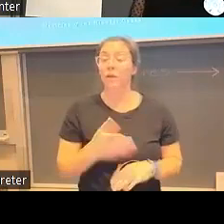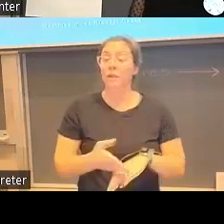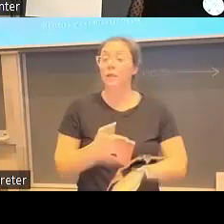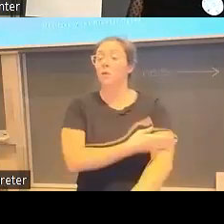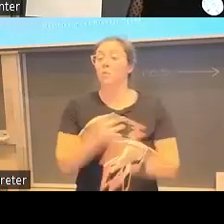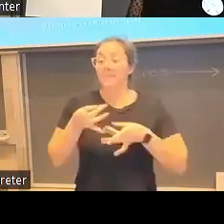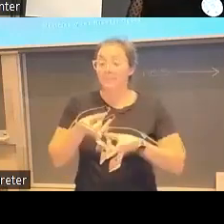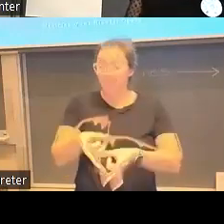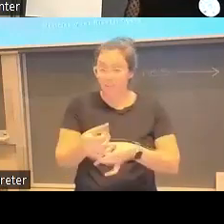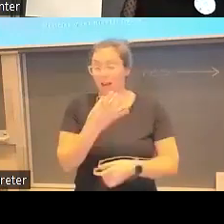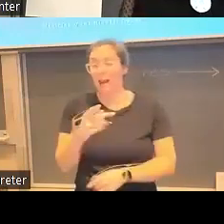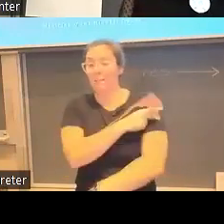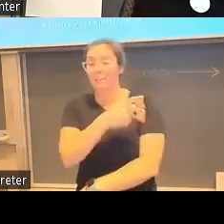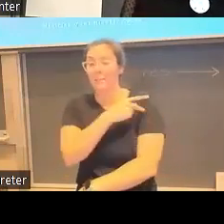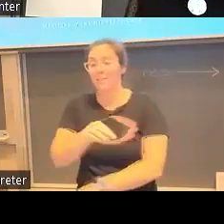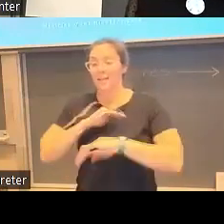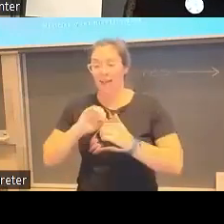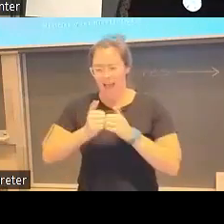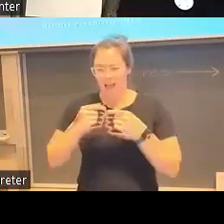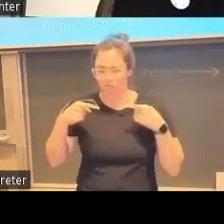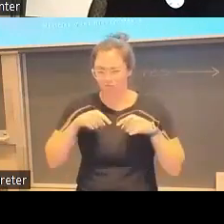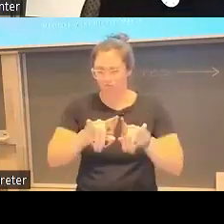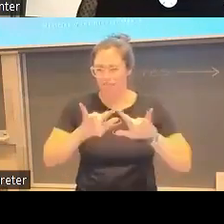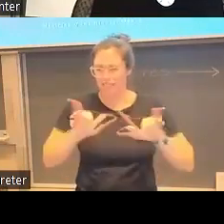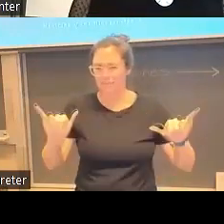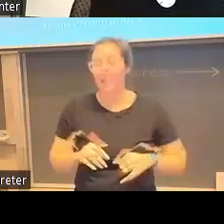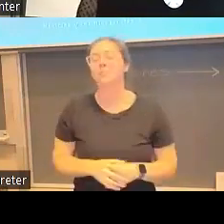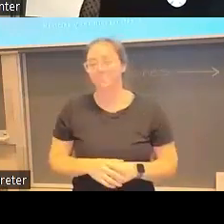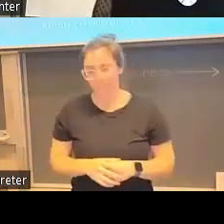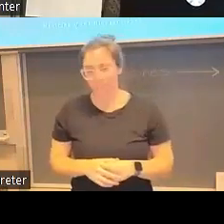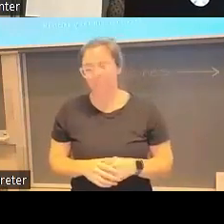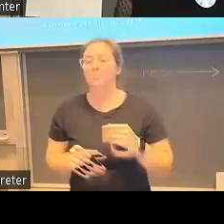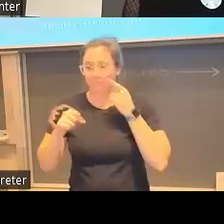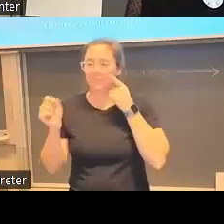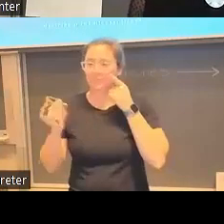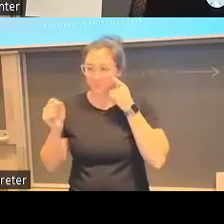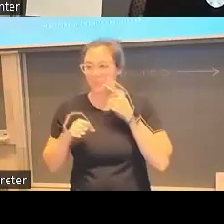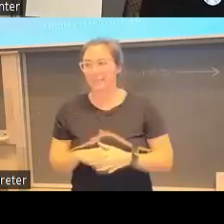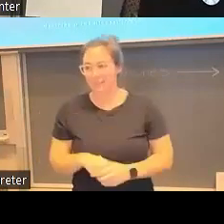increasing patient satisfaction yes absolutely um I'm looking around Dr Gay stepped away um but Dr